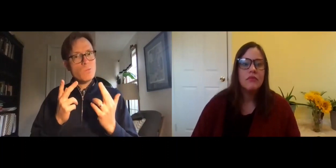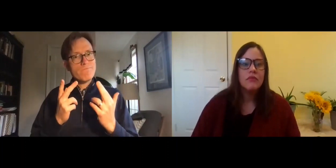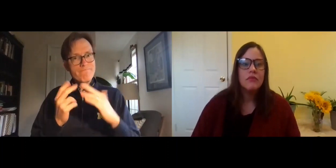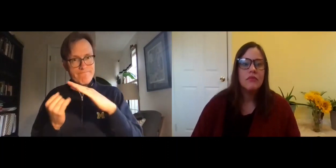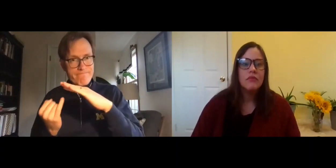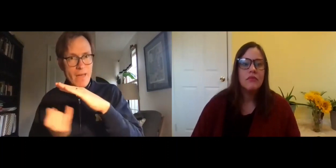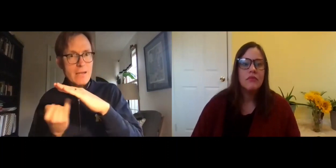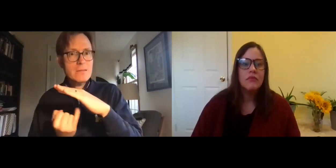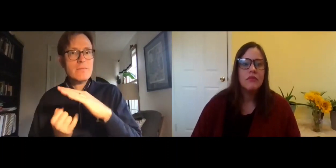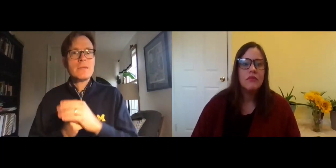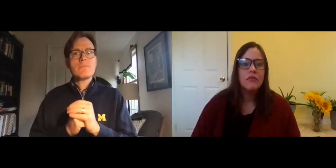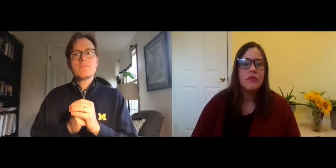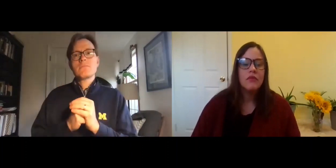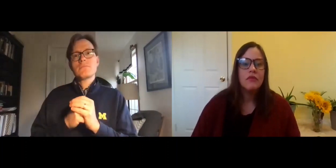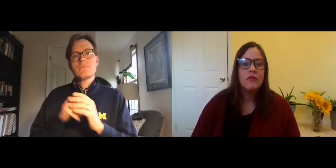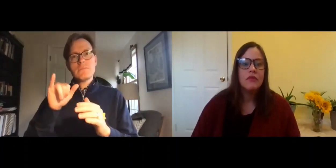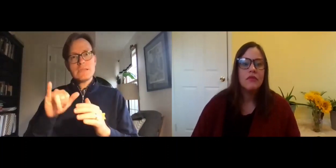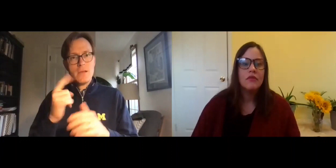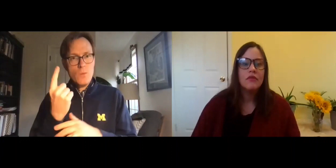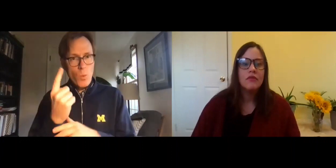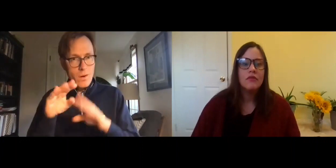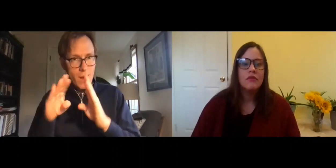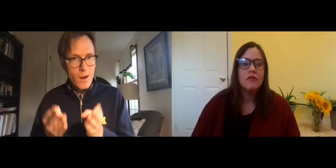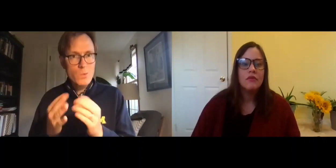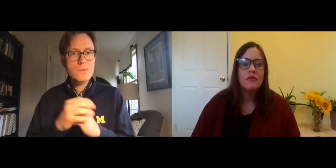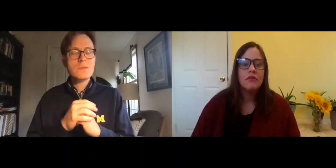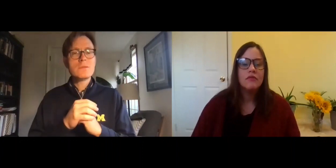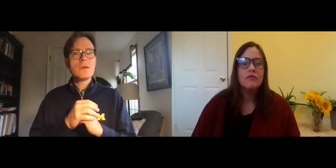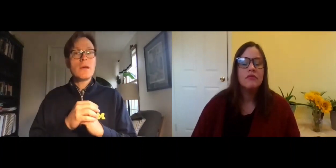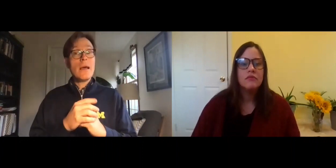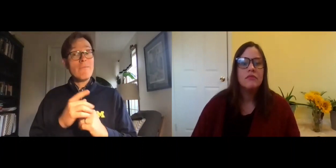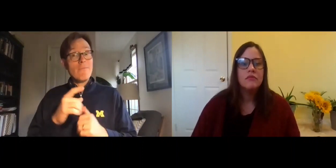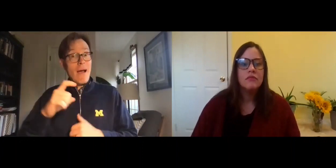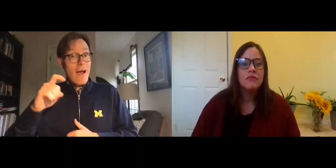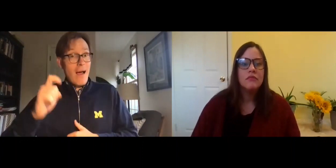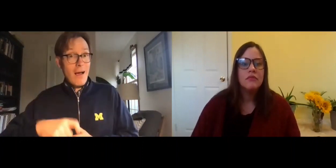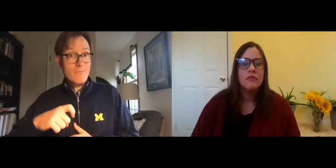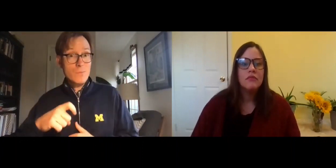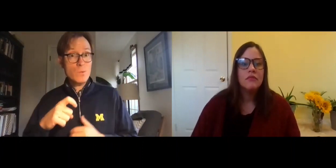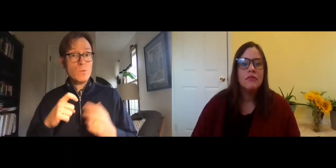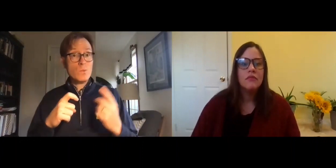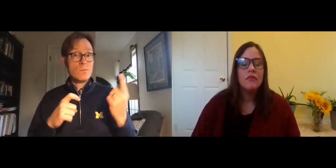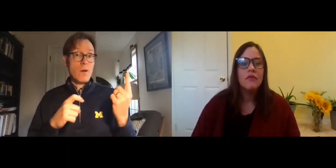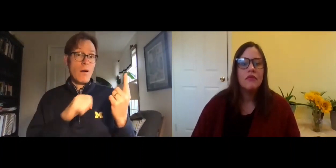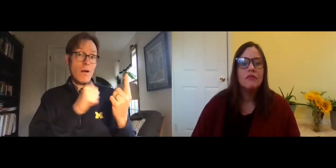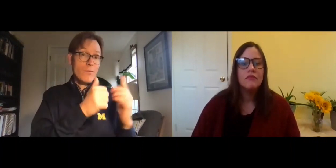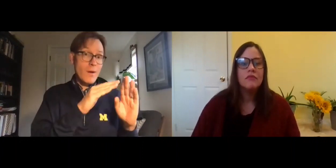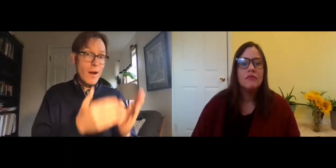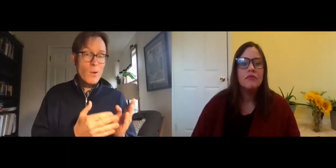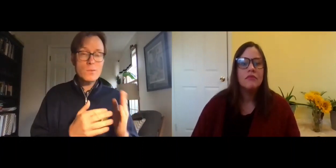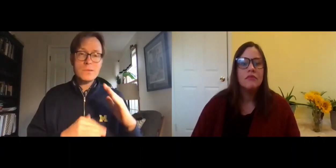So, we recommend isolating to one household.